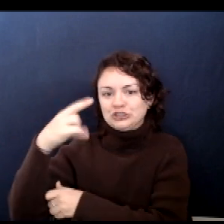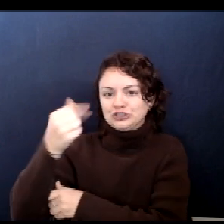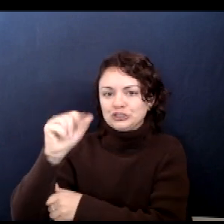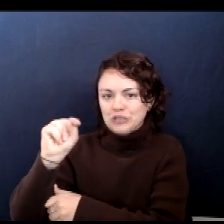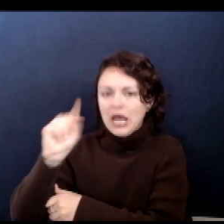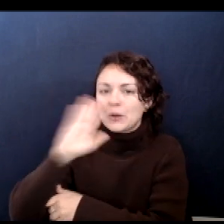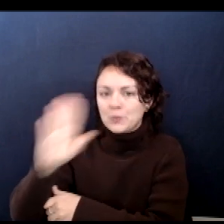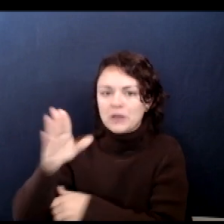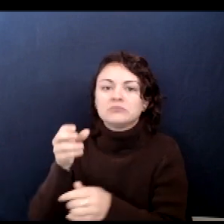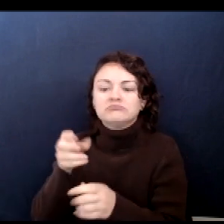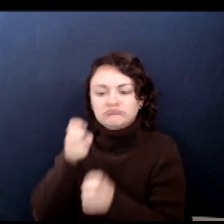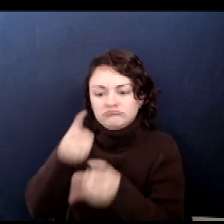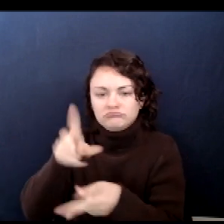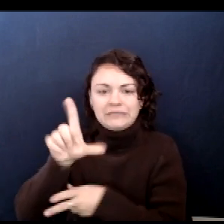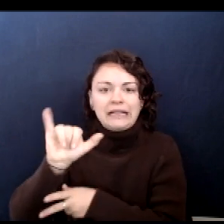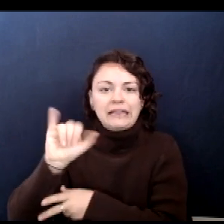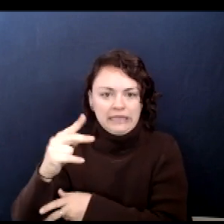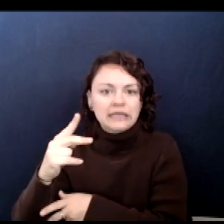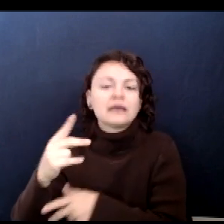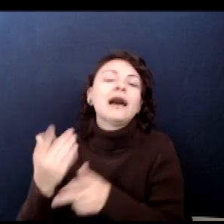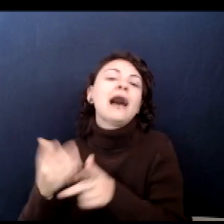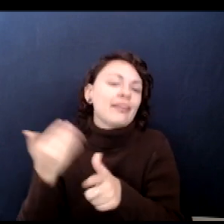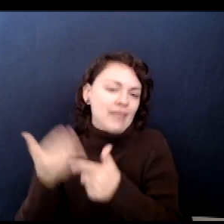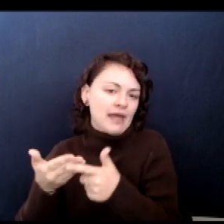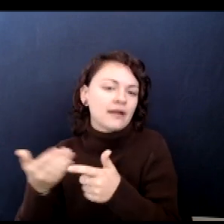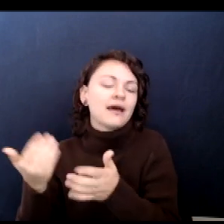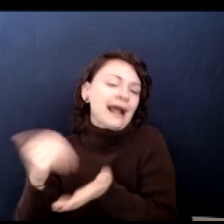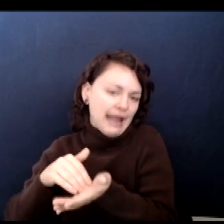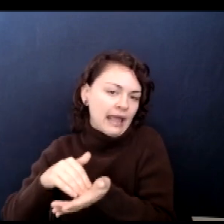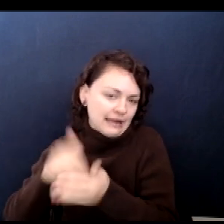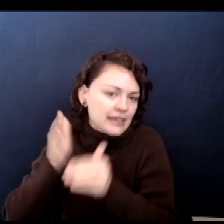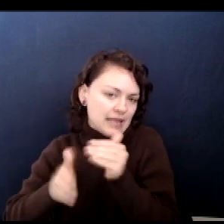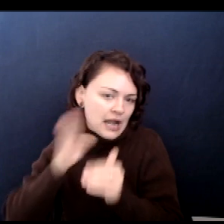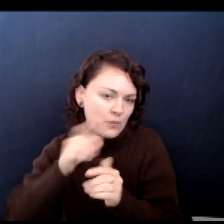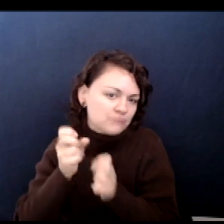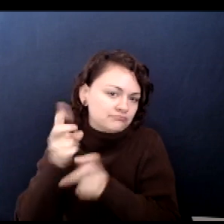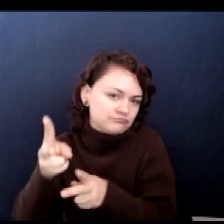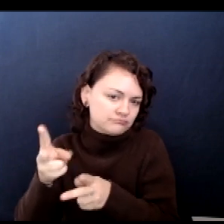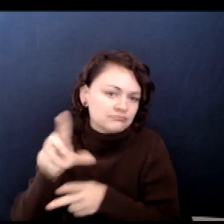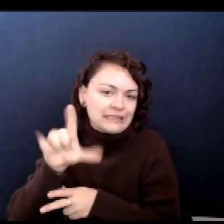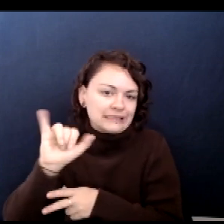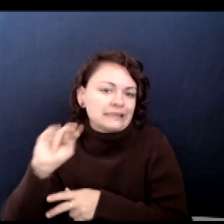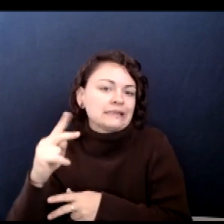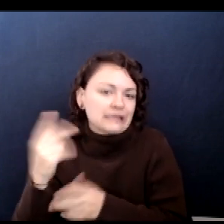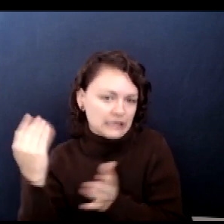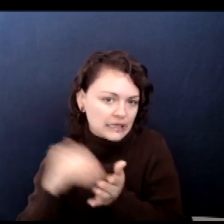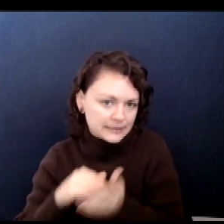you to that again at the end next slide. With that, I'll turn over to